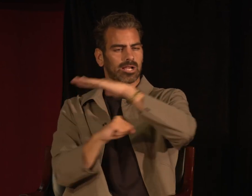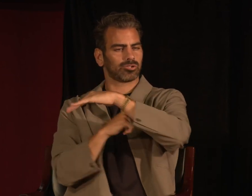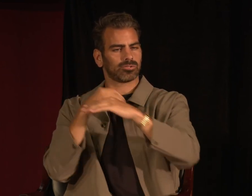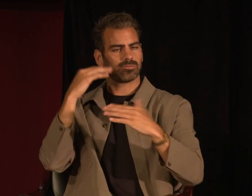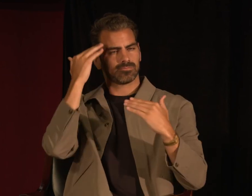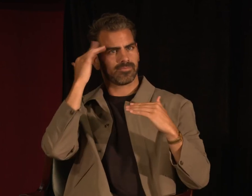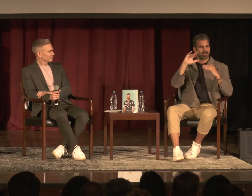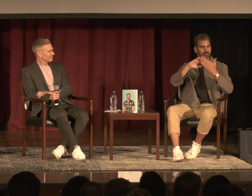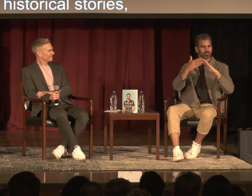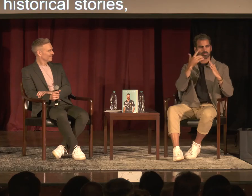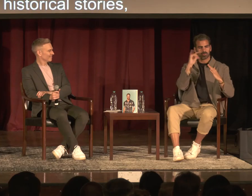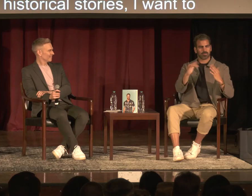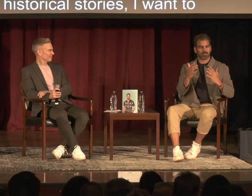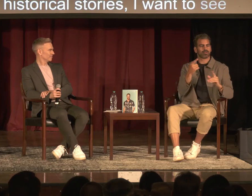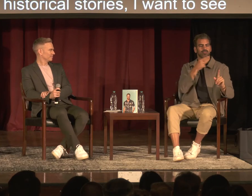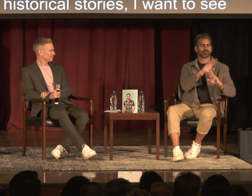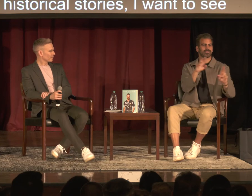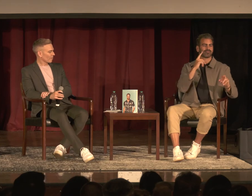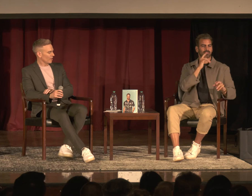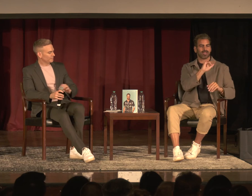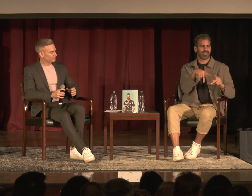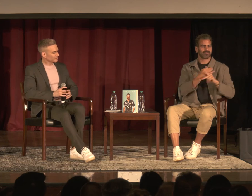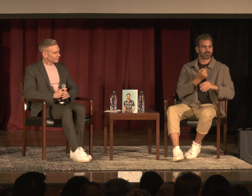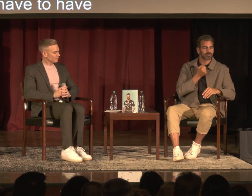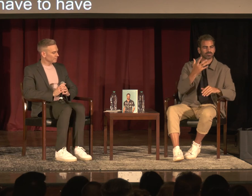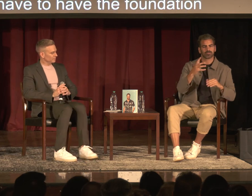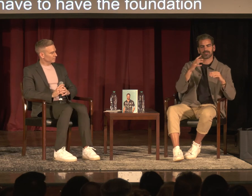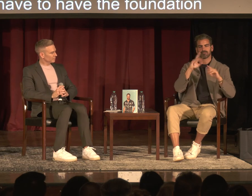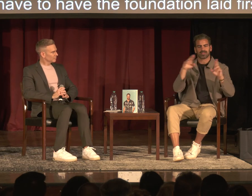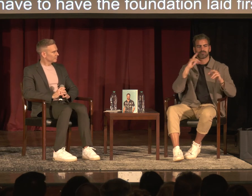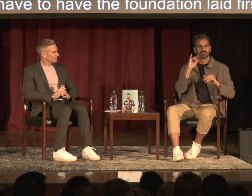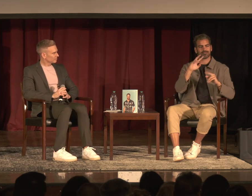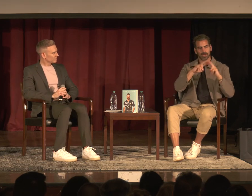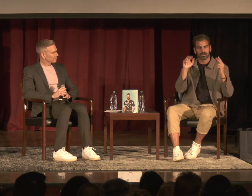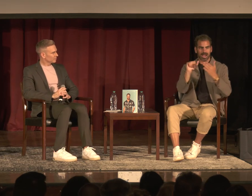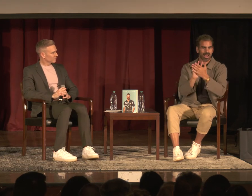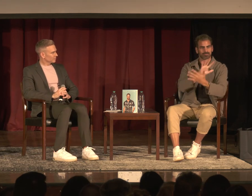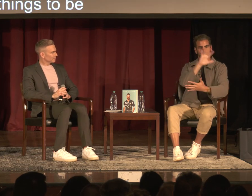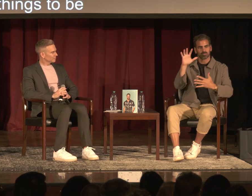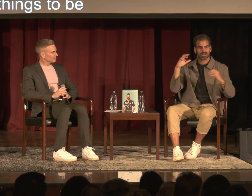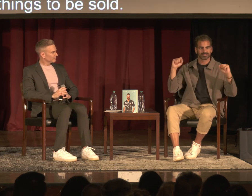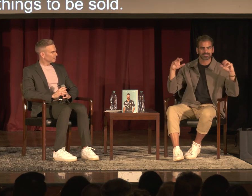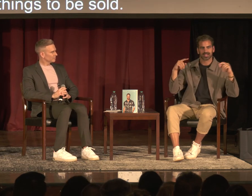wild things, but I also have to have the foundation laid first in order for those other things to be sold, where we can get to a place where we're